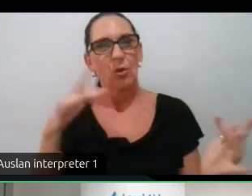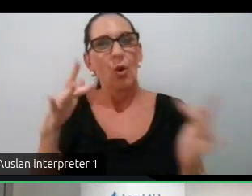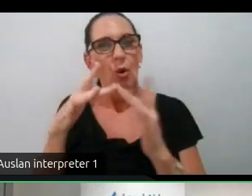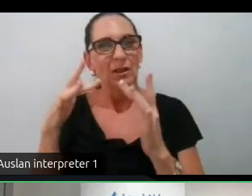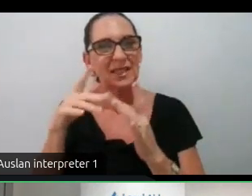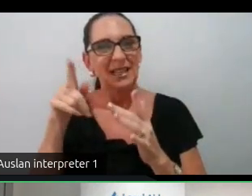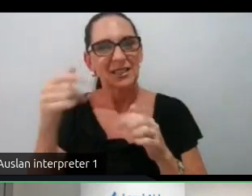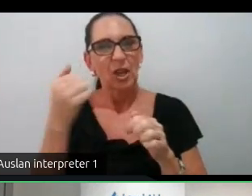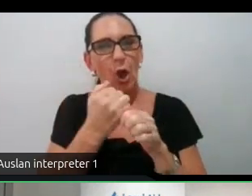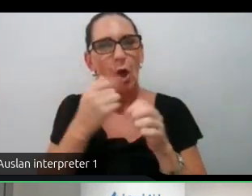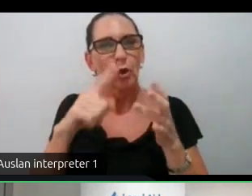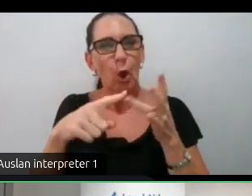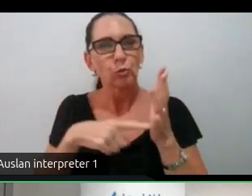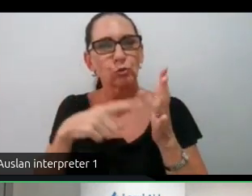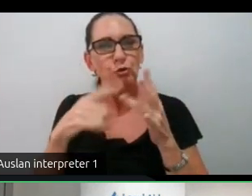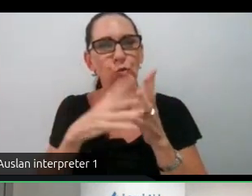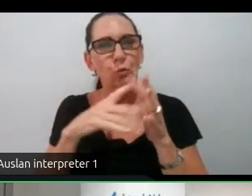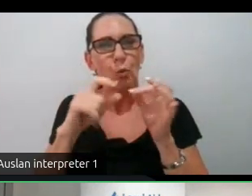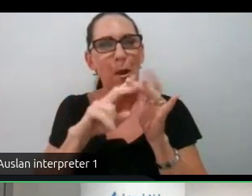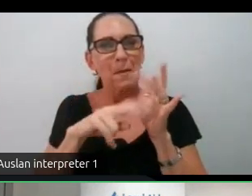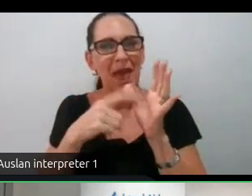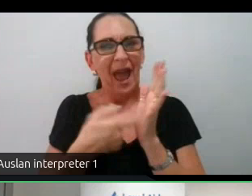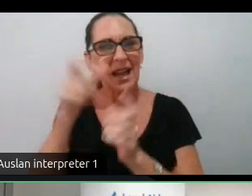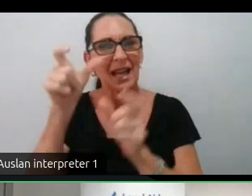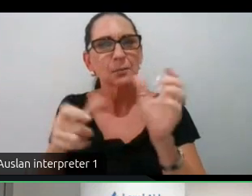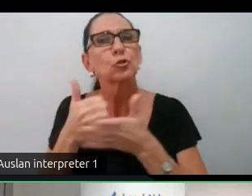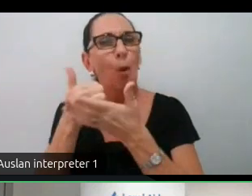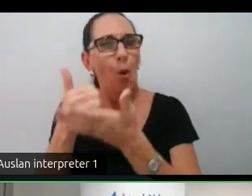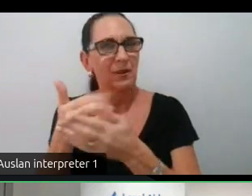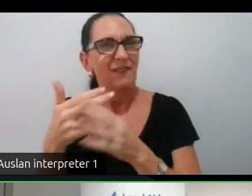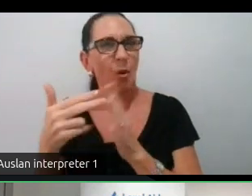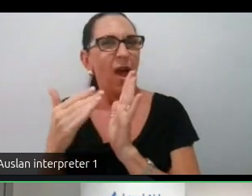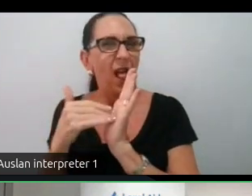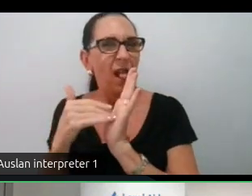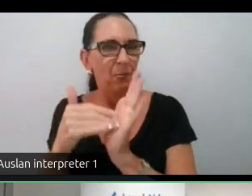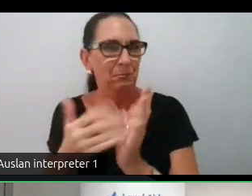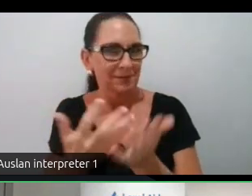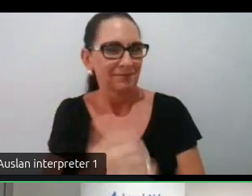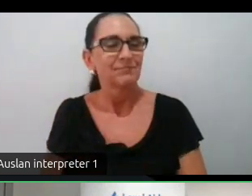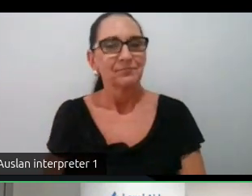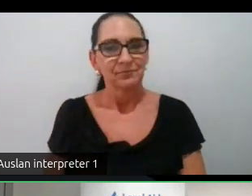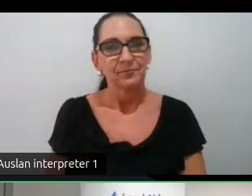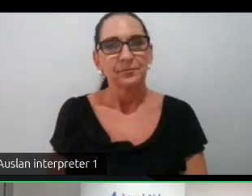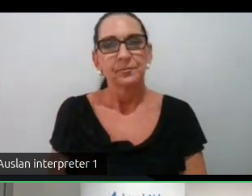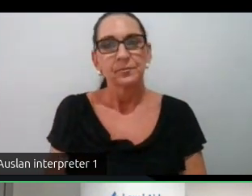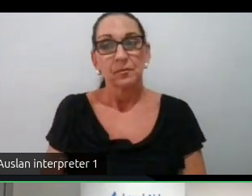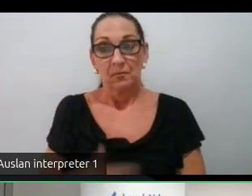to contact Goto Webinars customer support for technical help. Uh, we've given you a